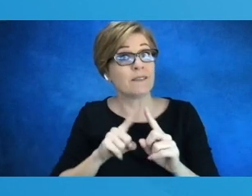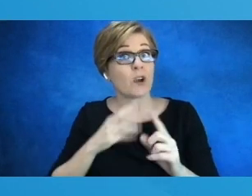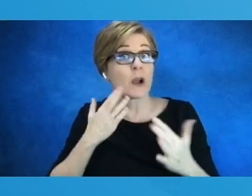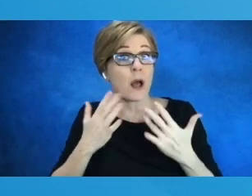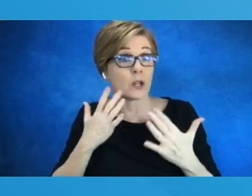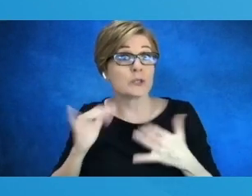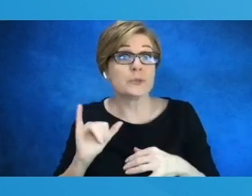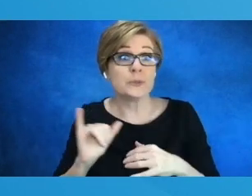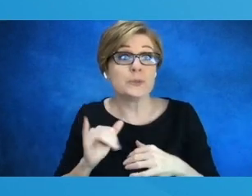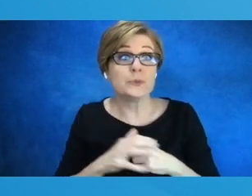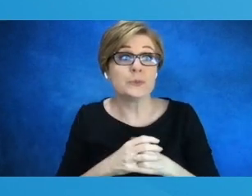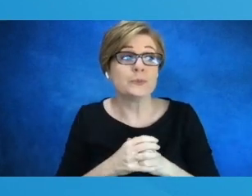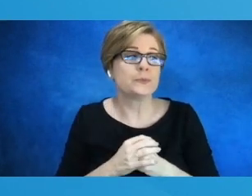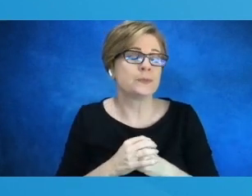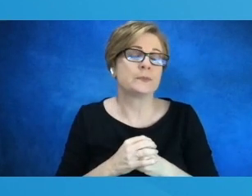It's great. Thank you, Nicole.